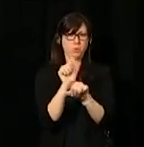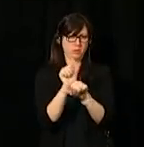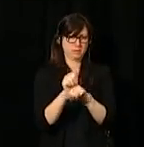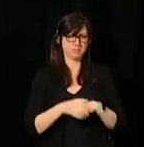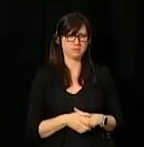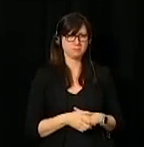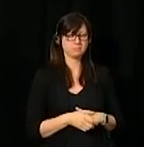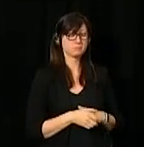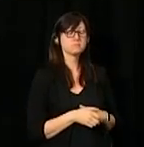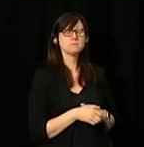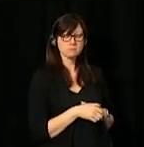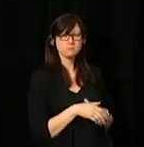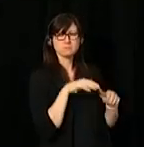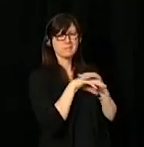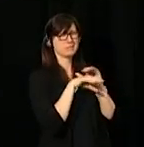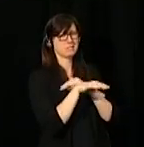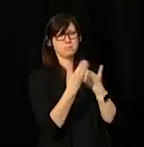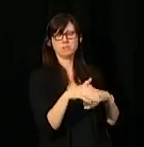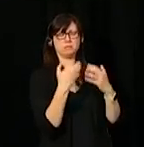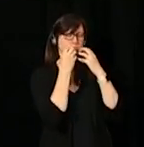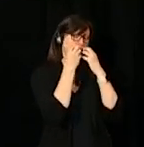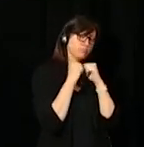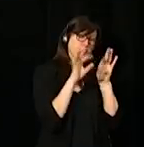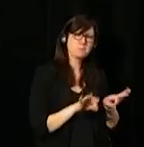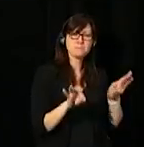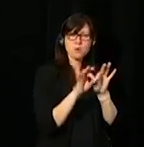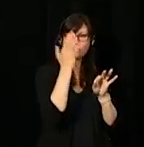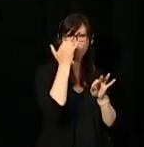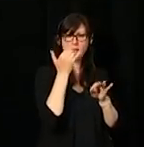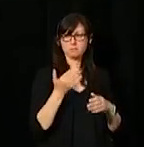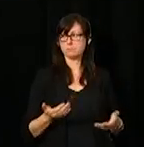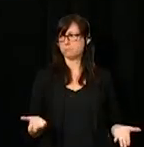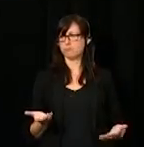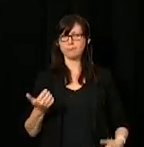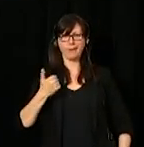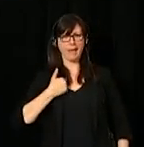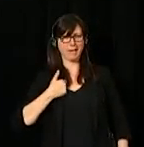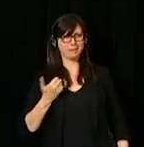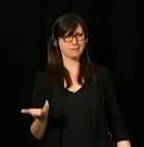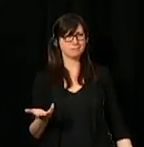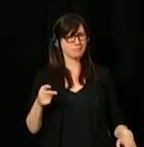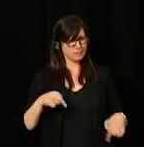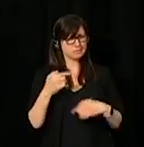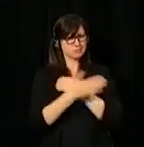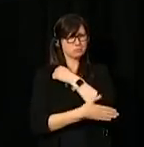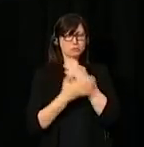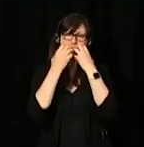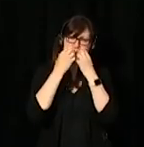Accessibility is so important to me, because this is Canada. We are a country that values diversity.